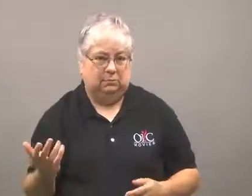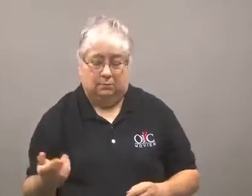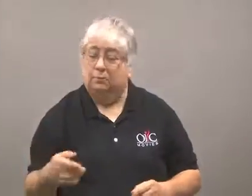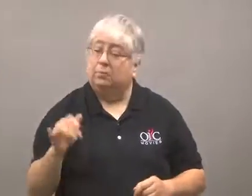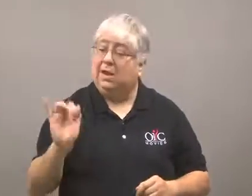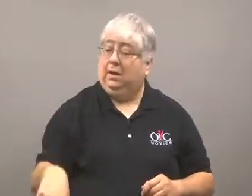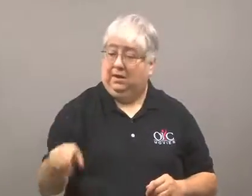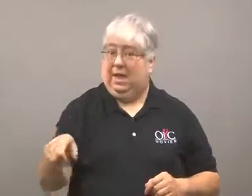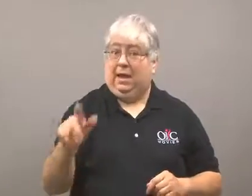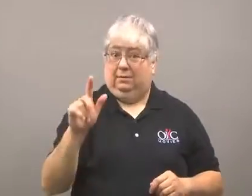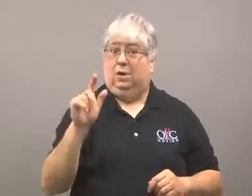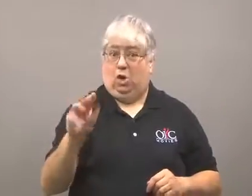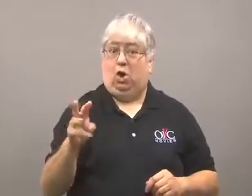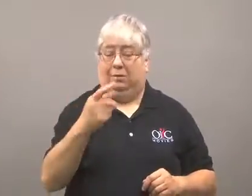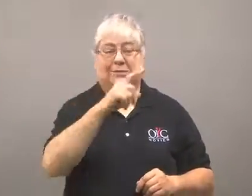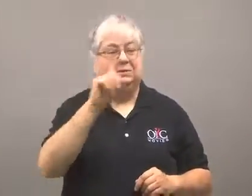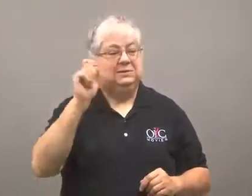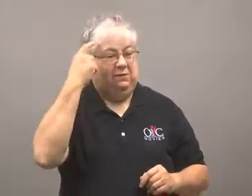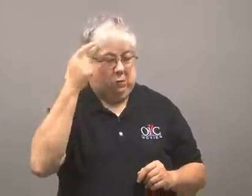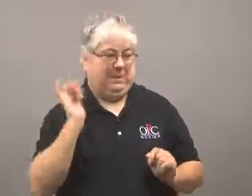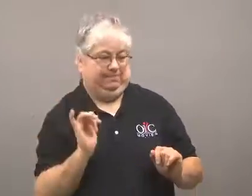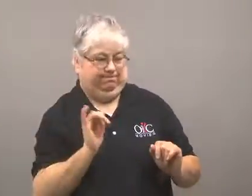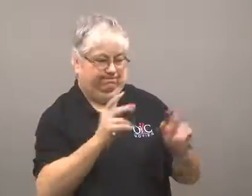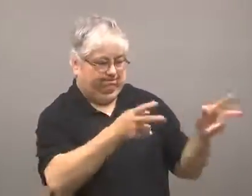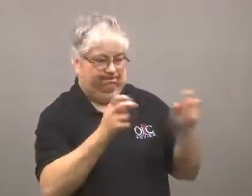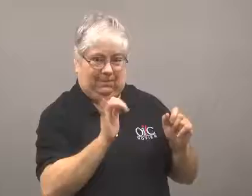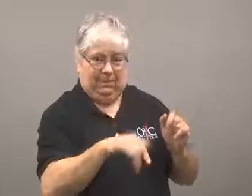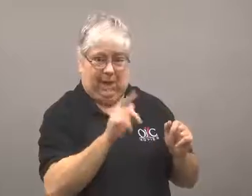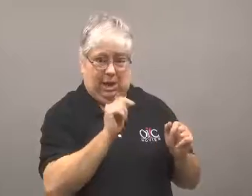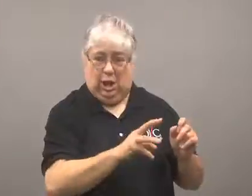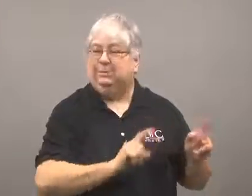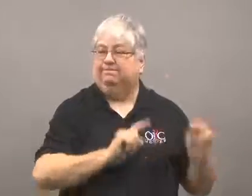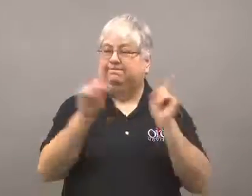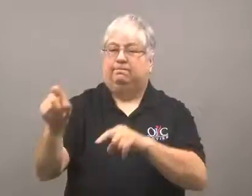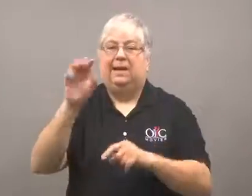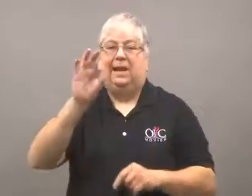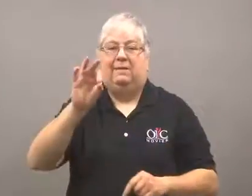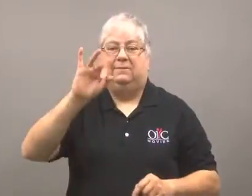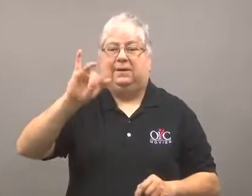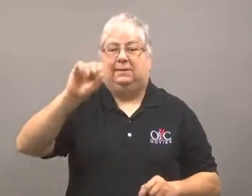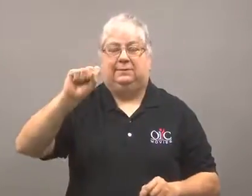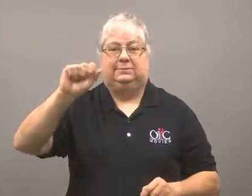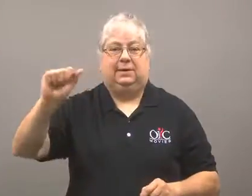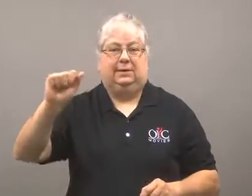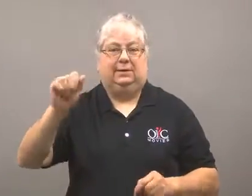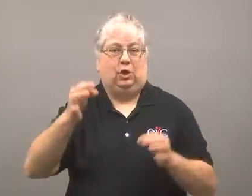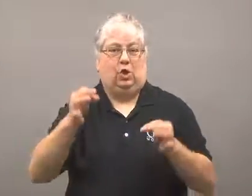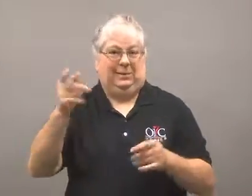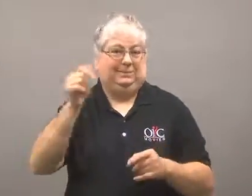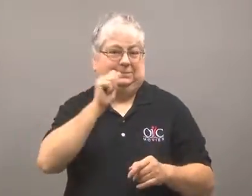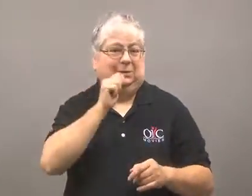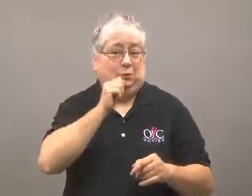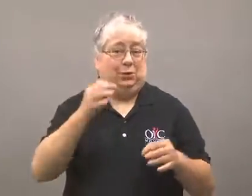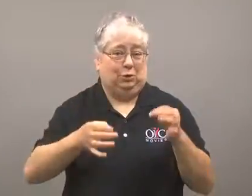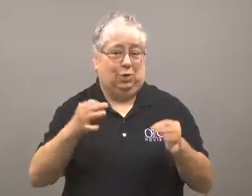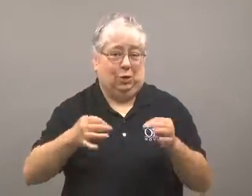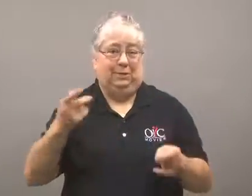Armed with this law, the government petitioned the FISA court, which is also secret.